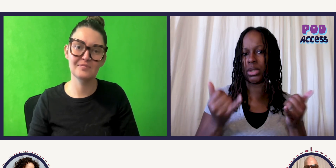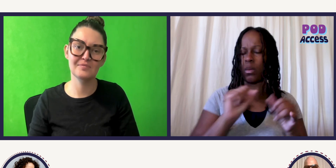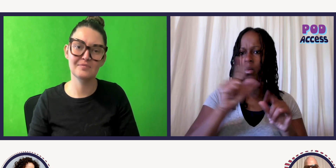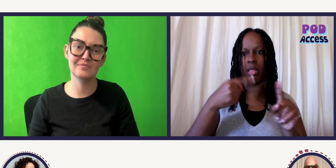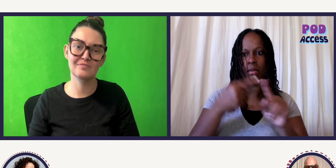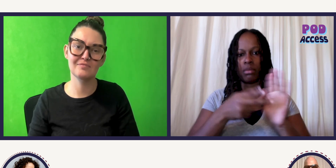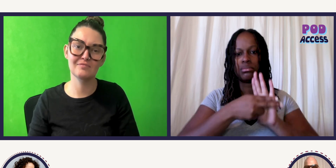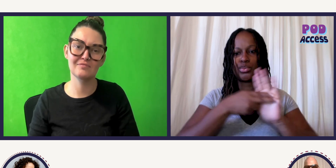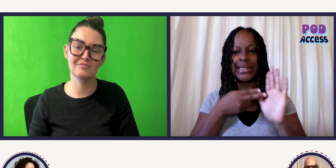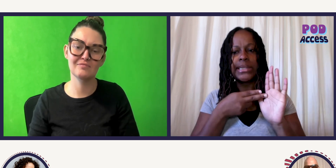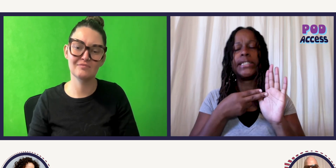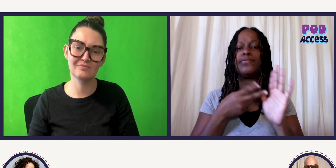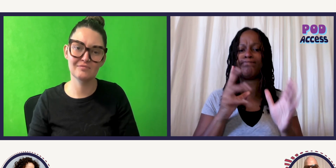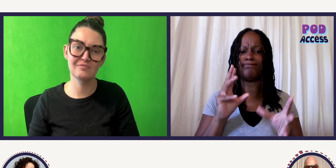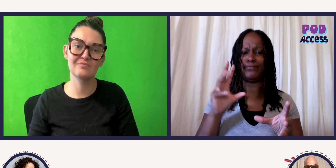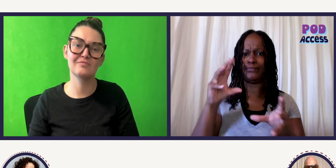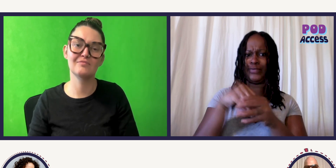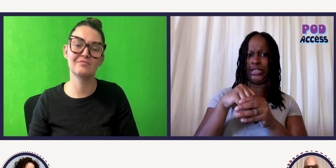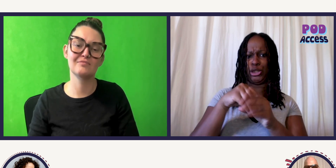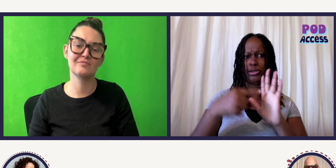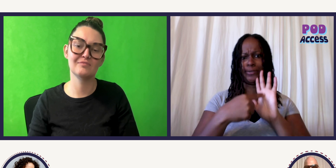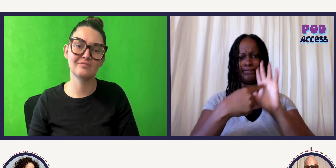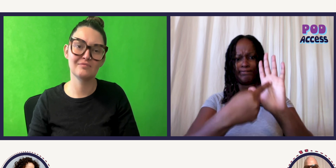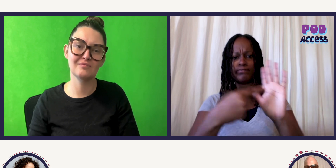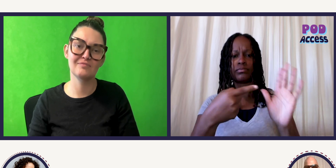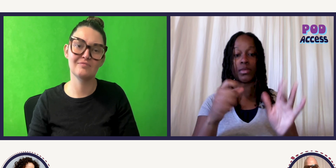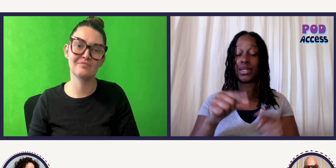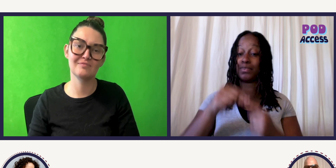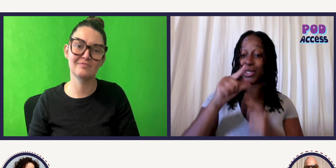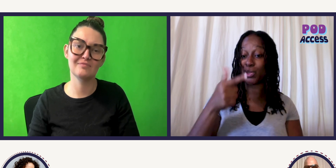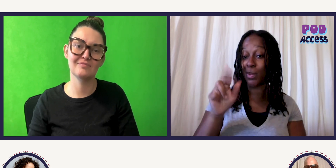a special guest, Lead Scooby-Doo Sofia Webster from LCI.